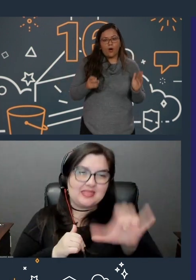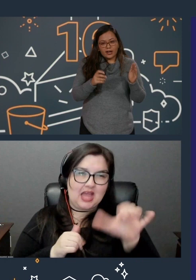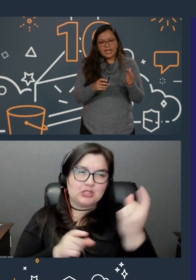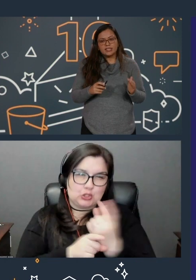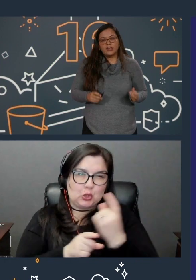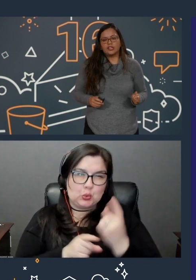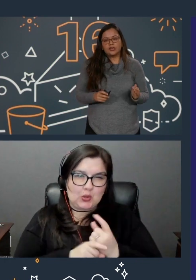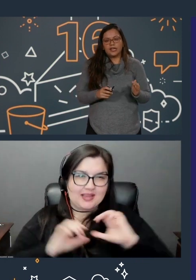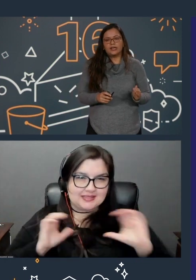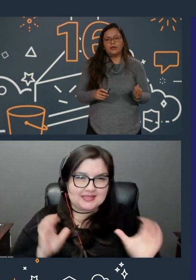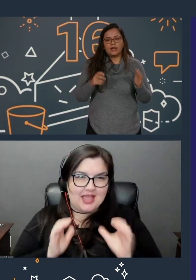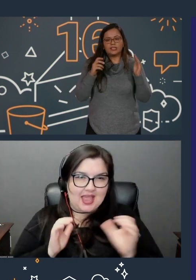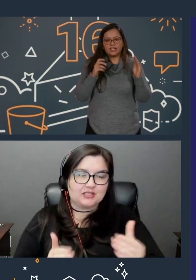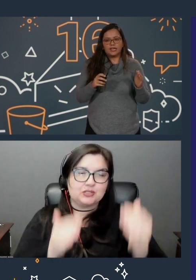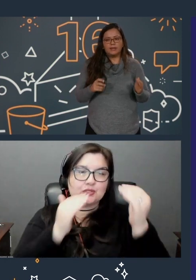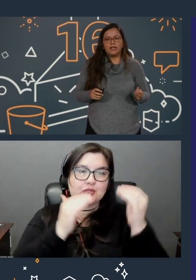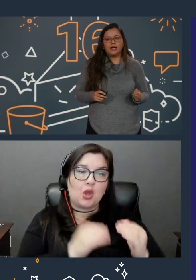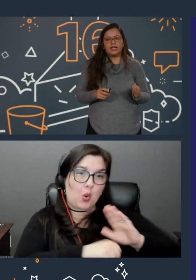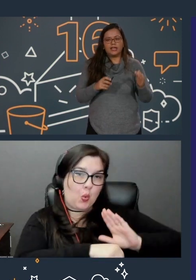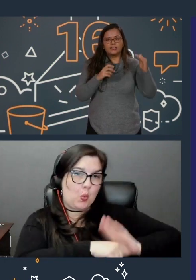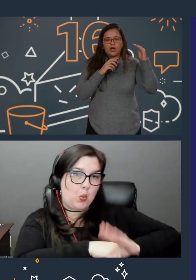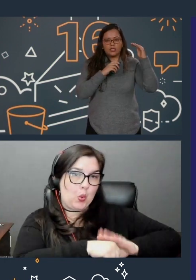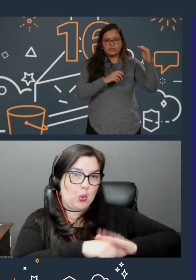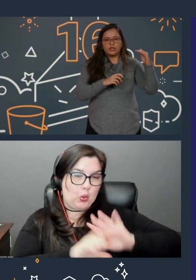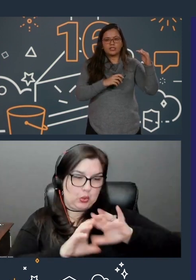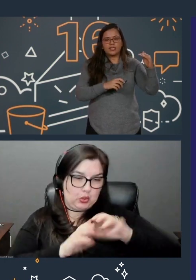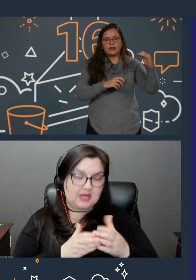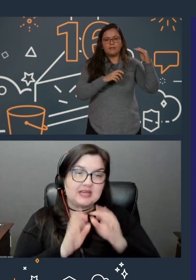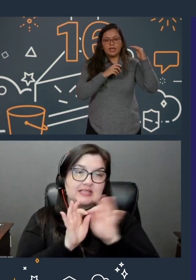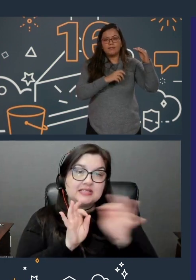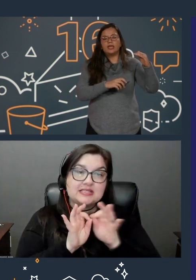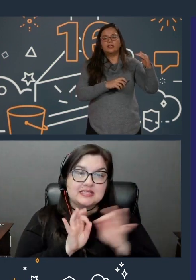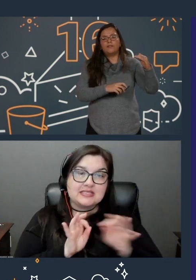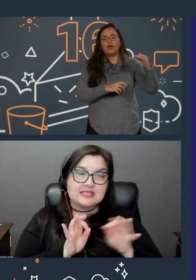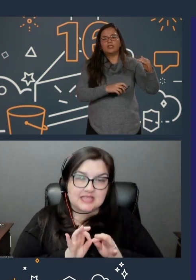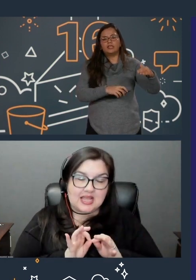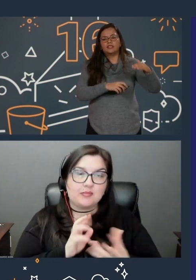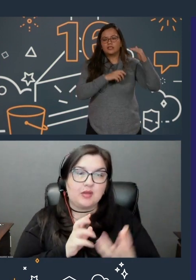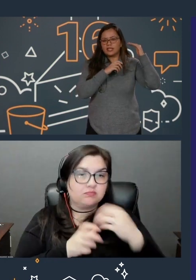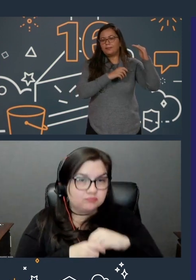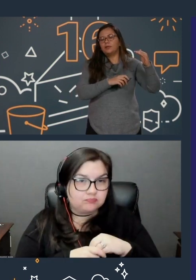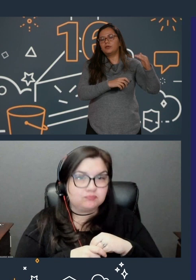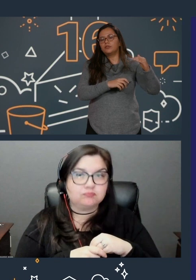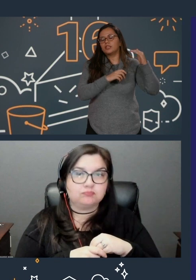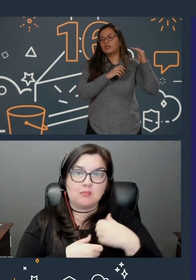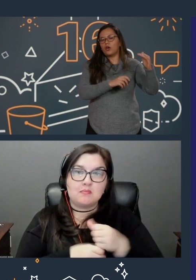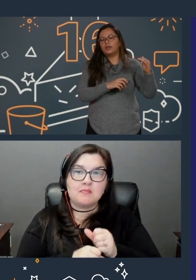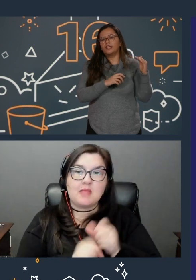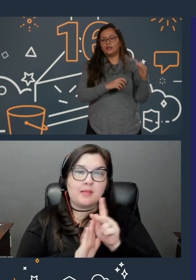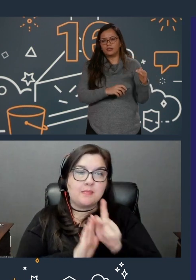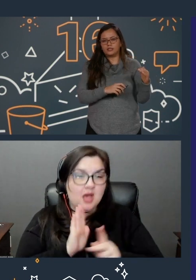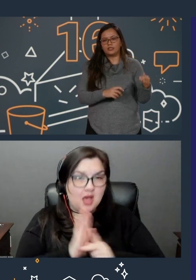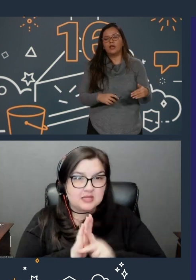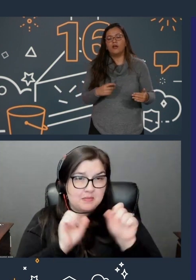Warnings are generated when a statement contains constructs that may make the policies susceptible to security risks.